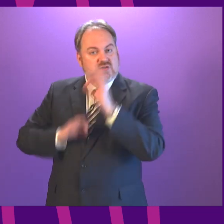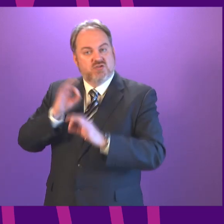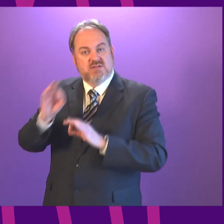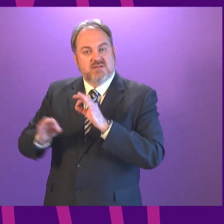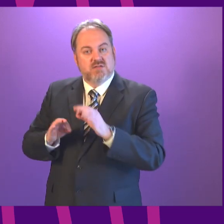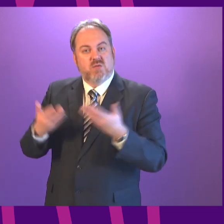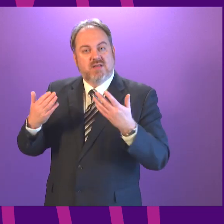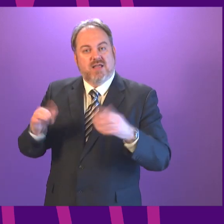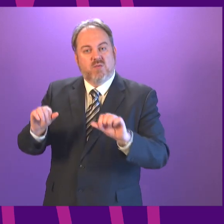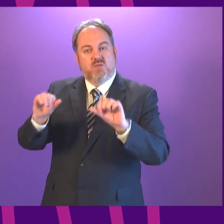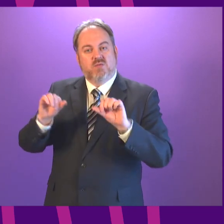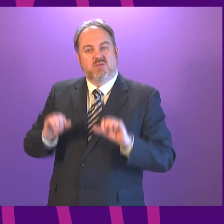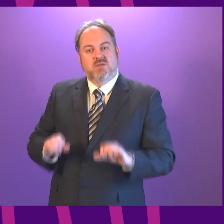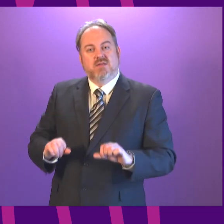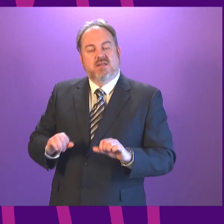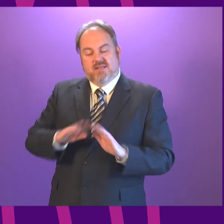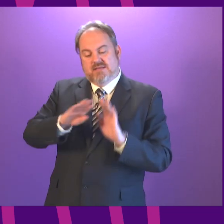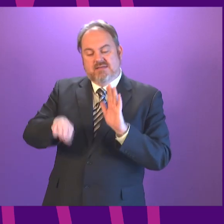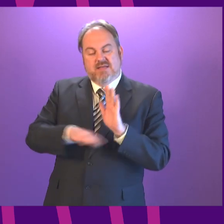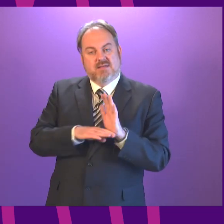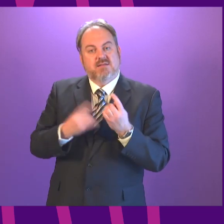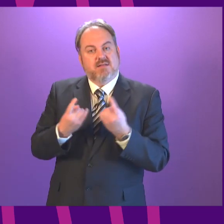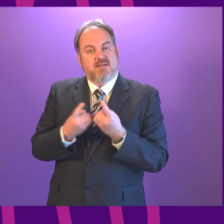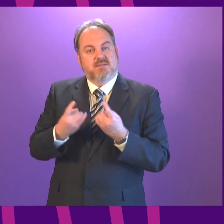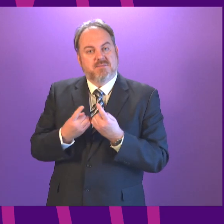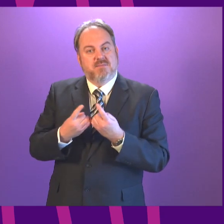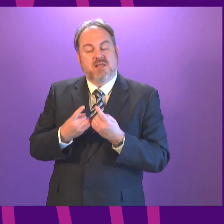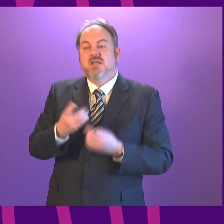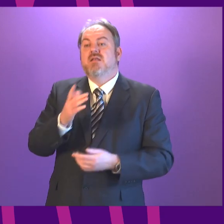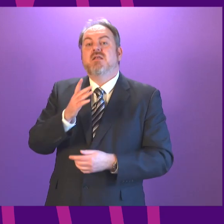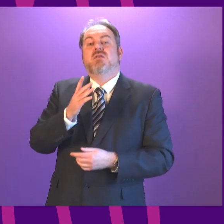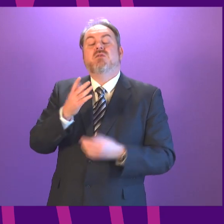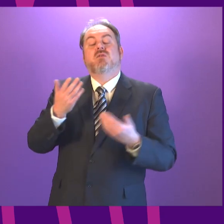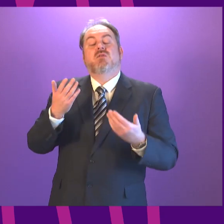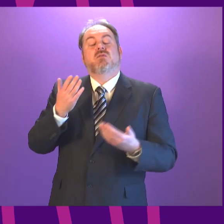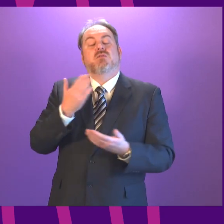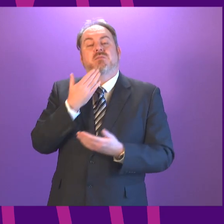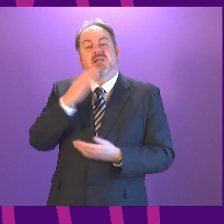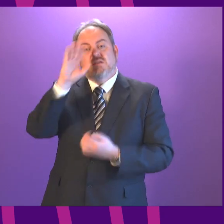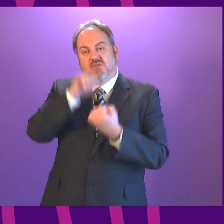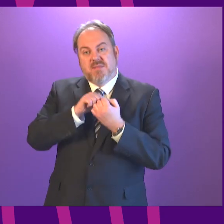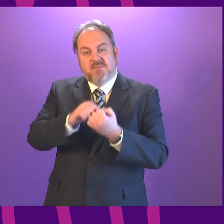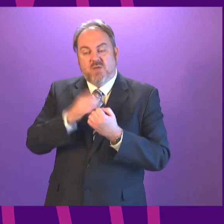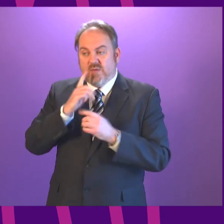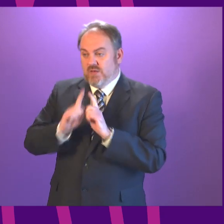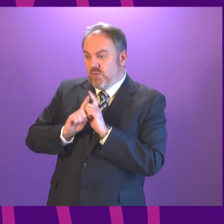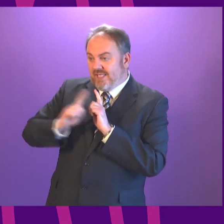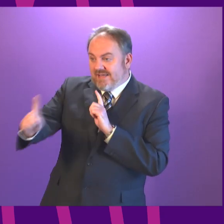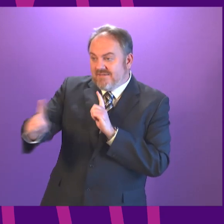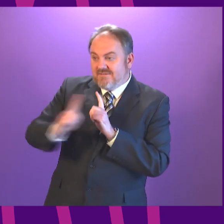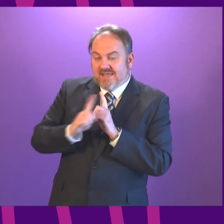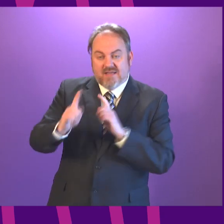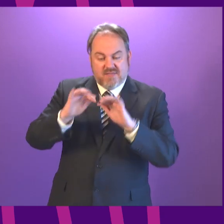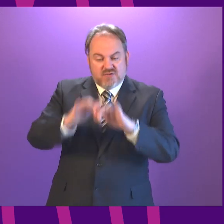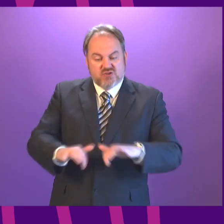We will move on to the next item of business in a moment. I remind members that social distancing measures are in place in the chamber and across the